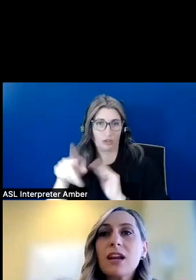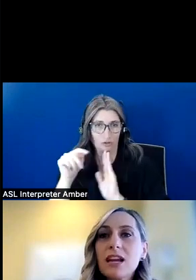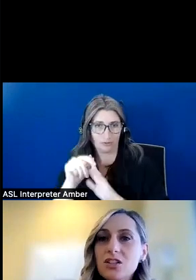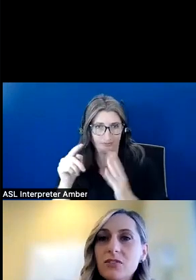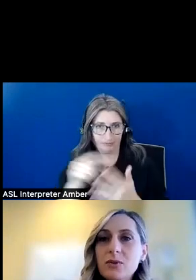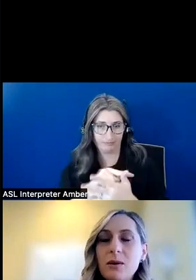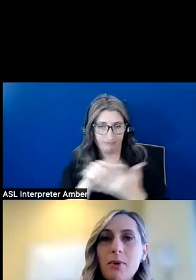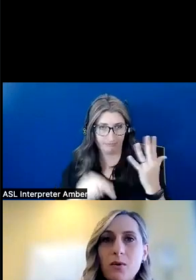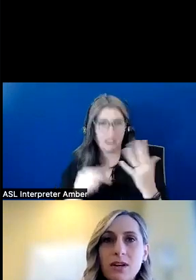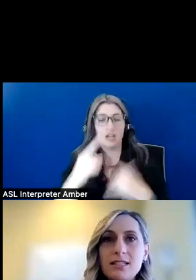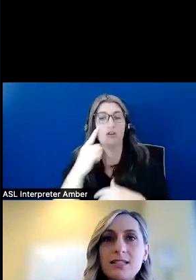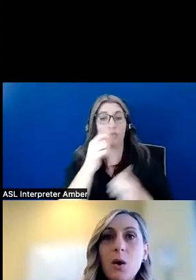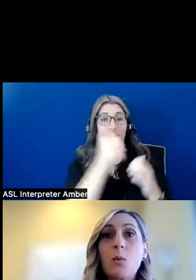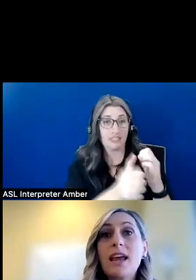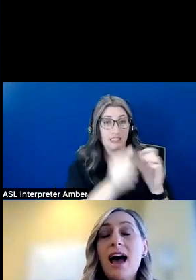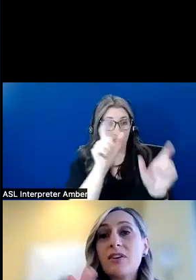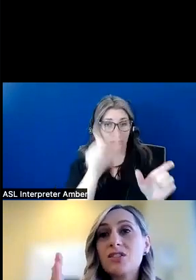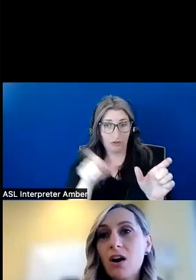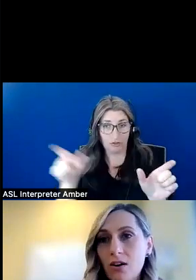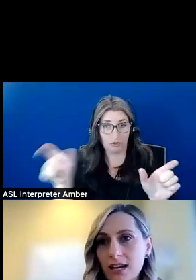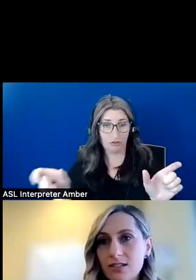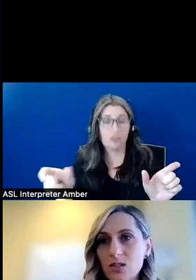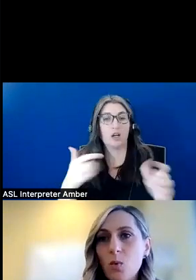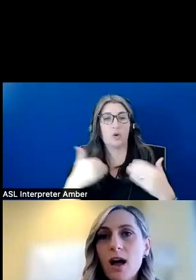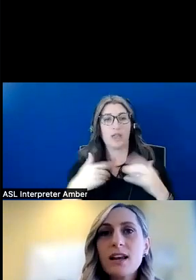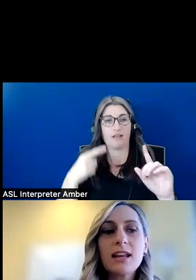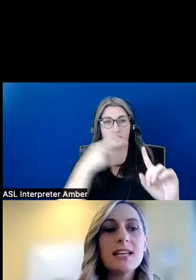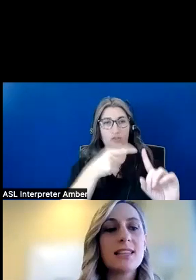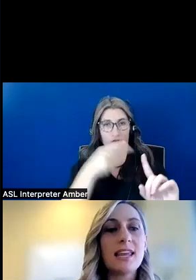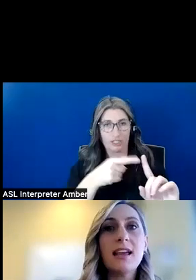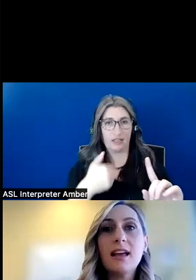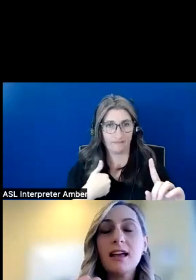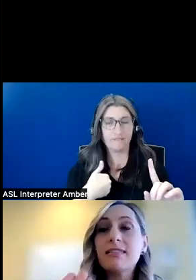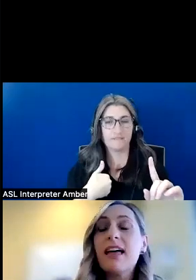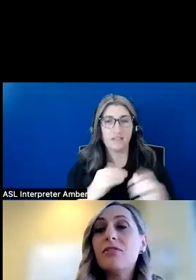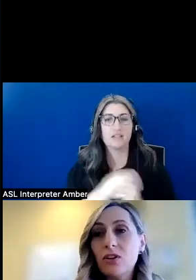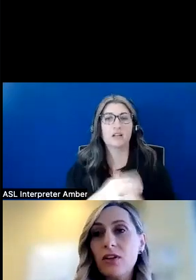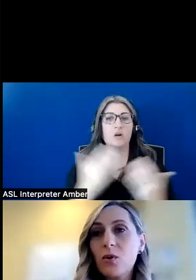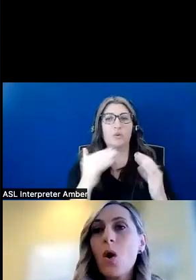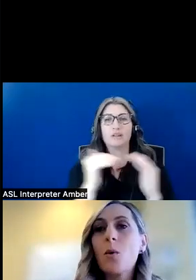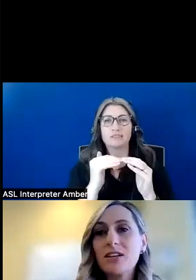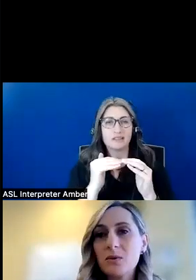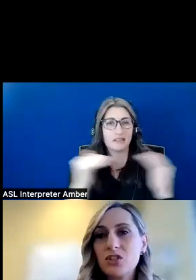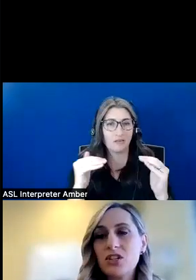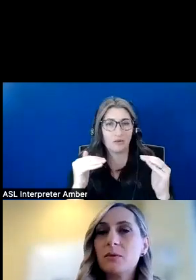For each of those components, we have a target. What is the level that you're hoping to achieve?